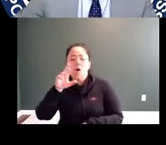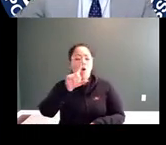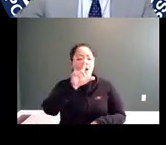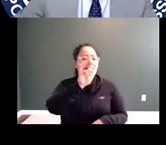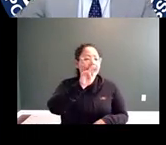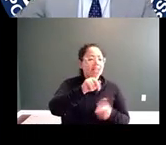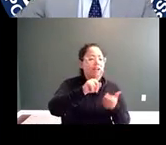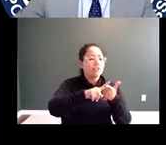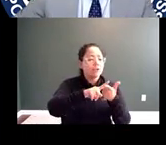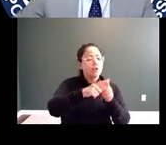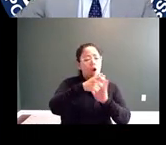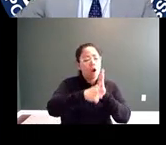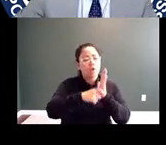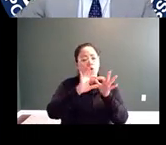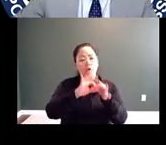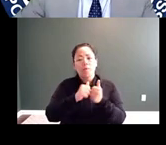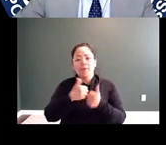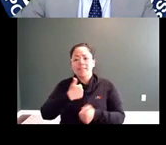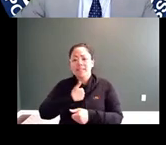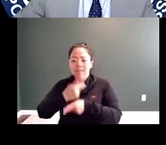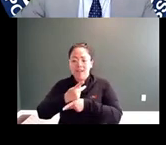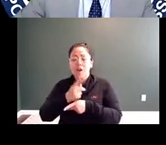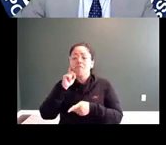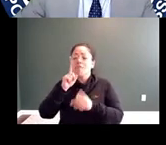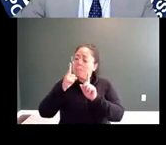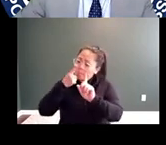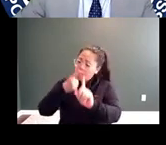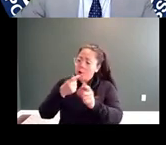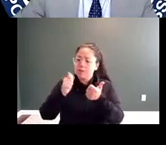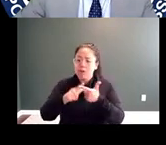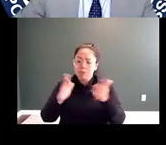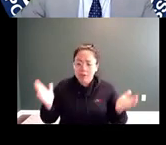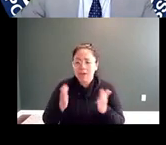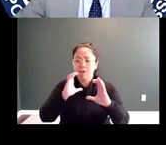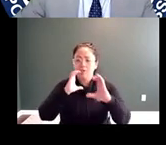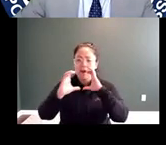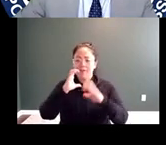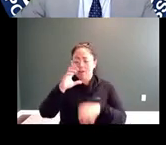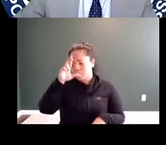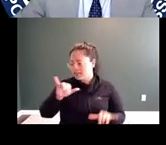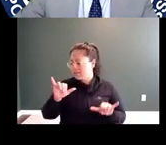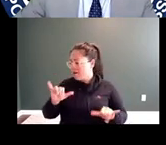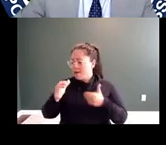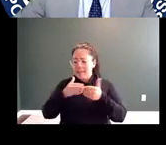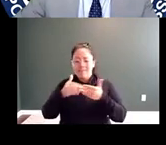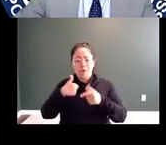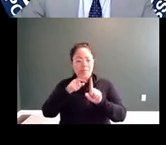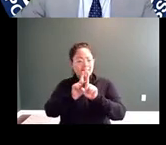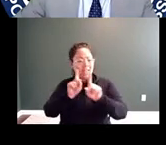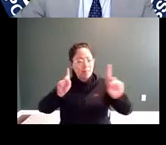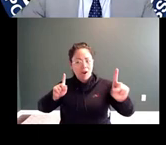about self-care just trying to get the conversation going and to make people realize that even though we might've been separated physically,